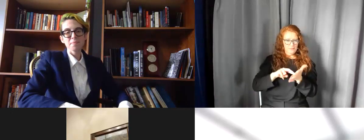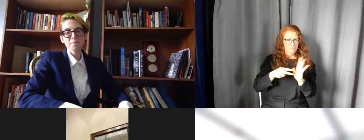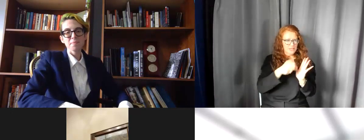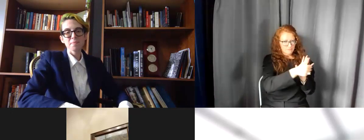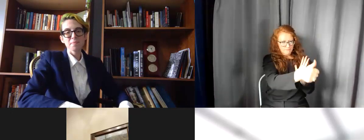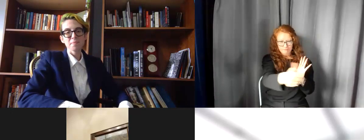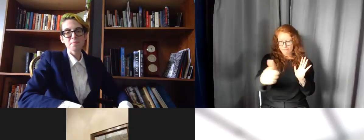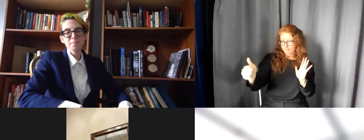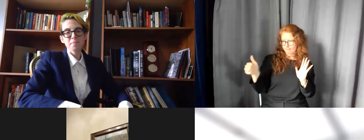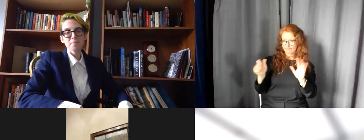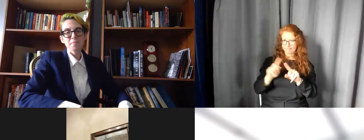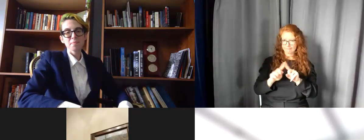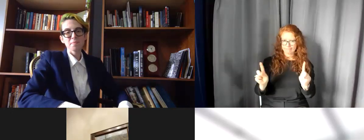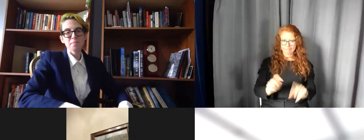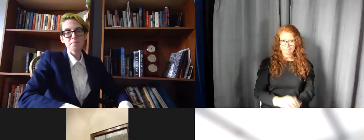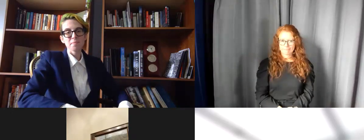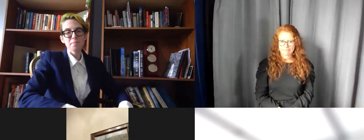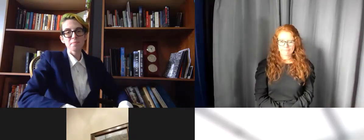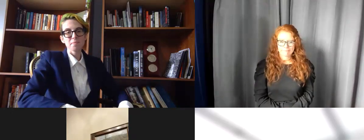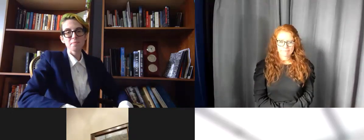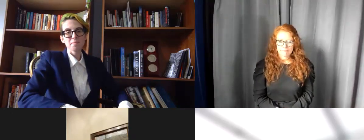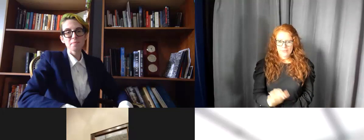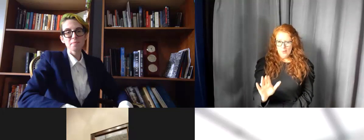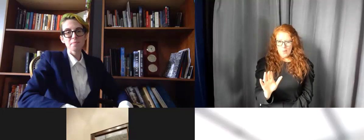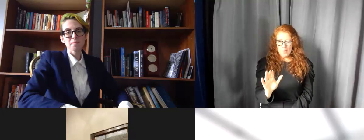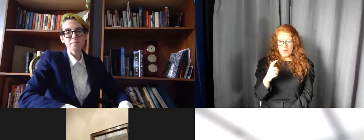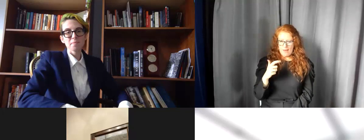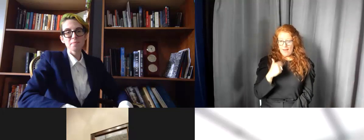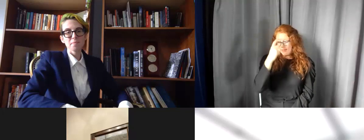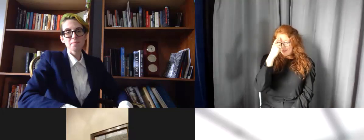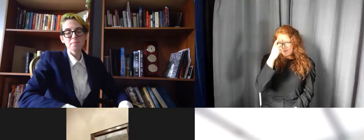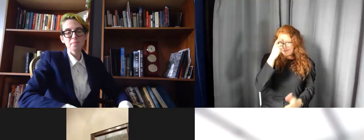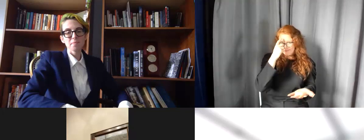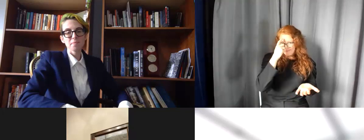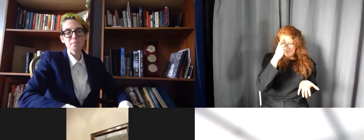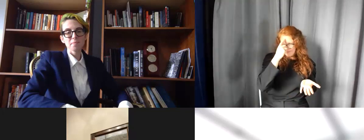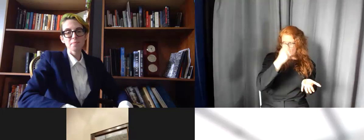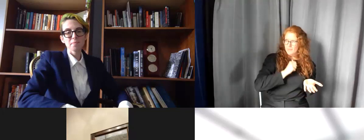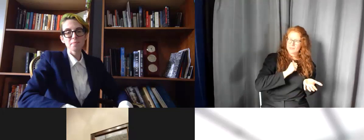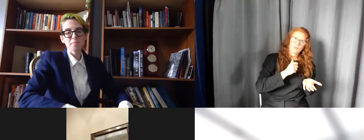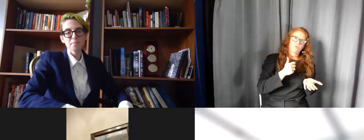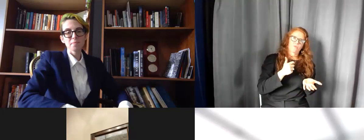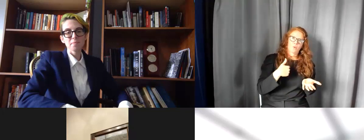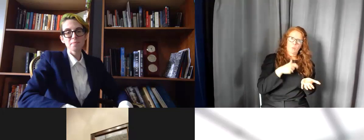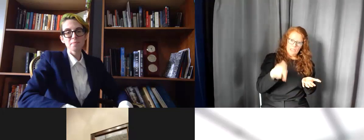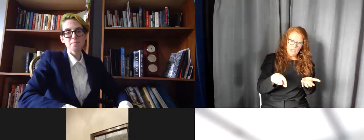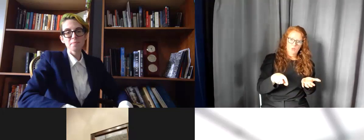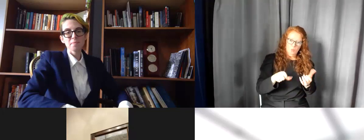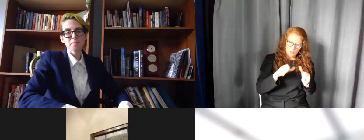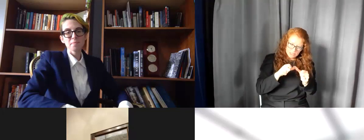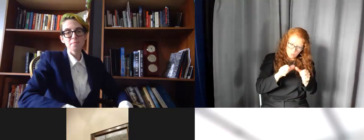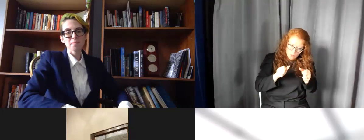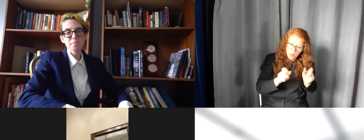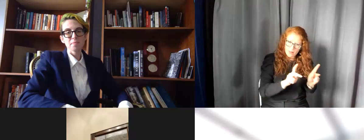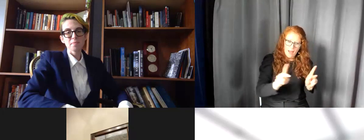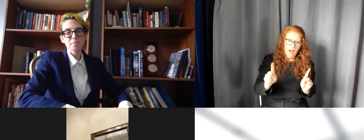Grace: that we need to continue to do what we can to let people have control over the things that are important to them.